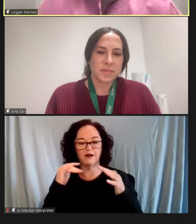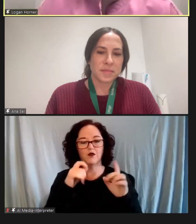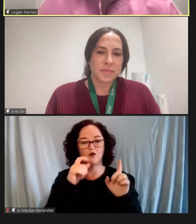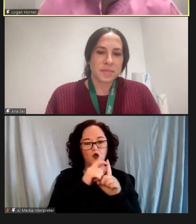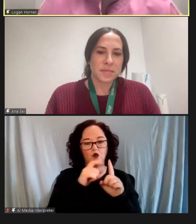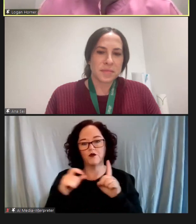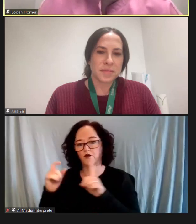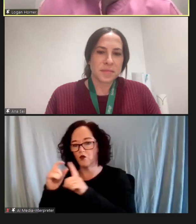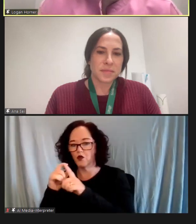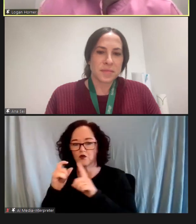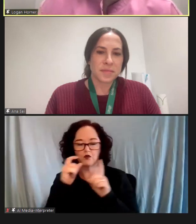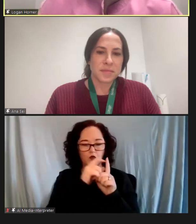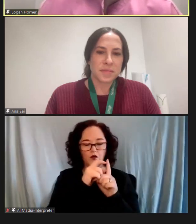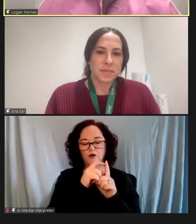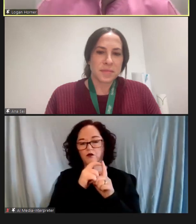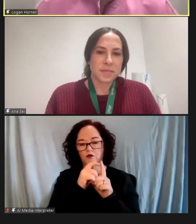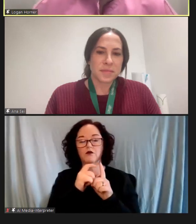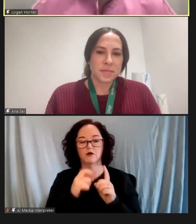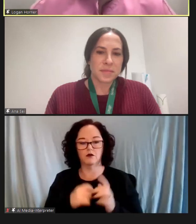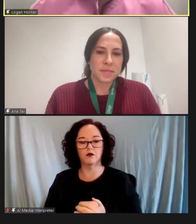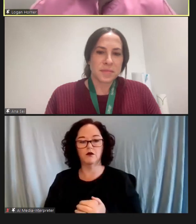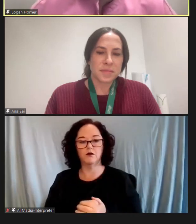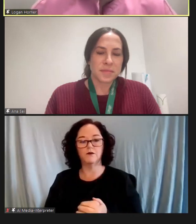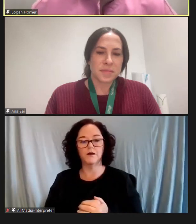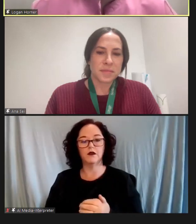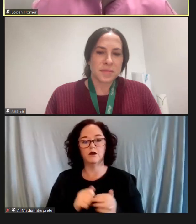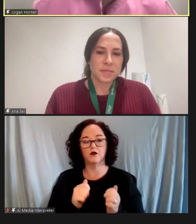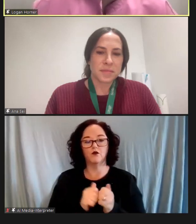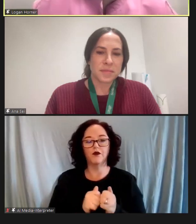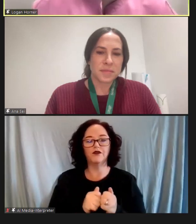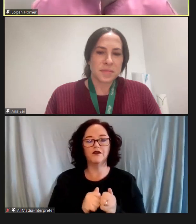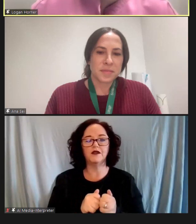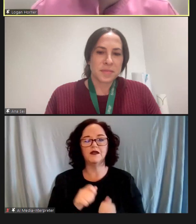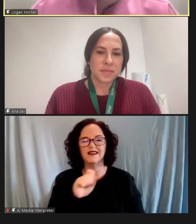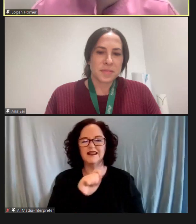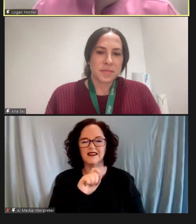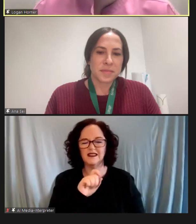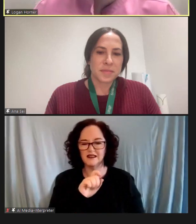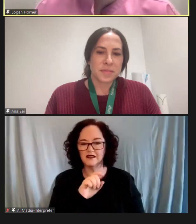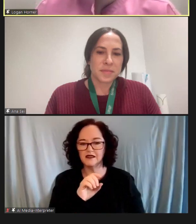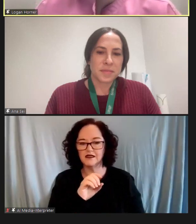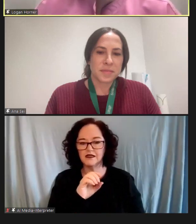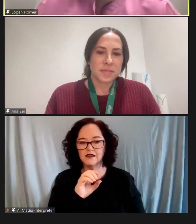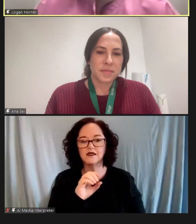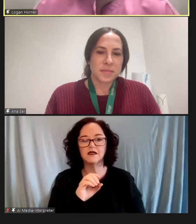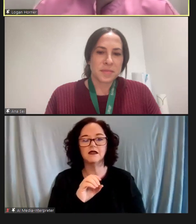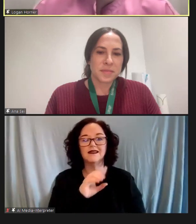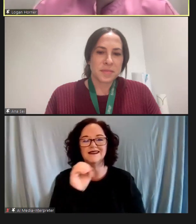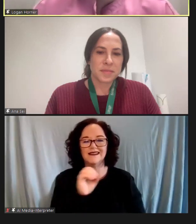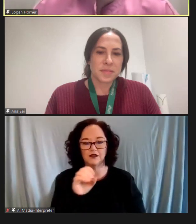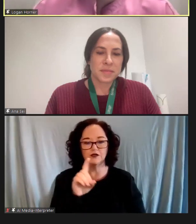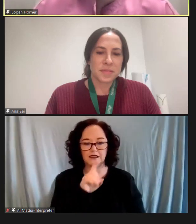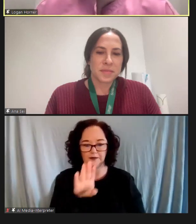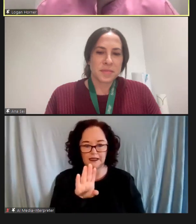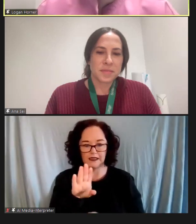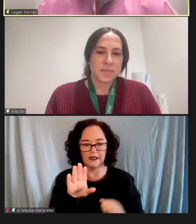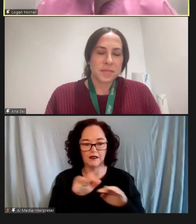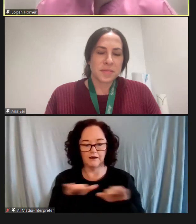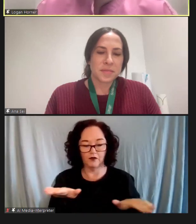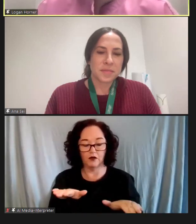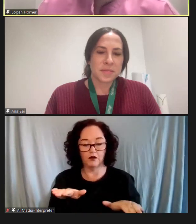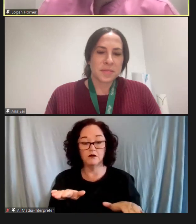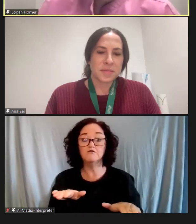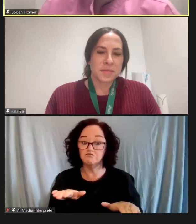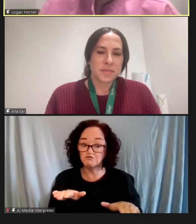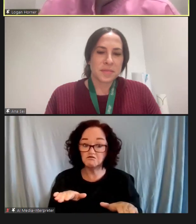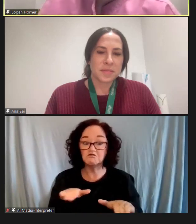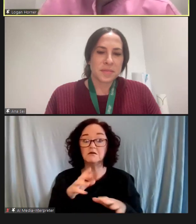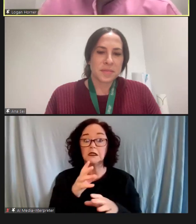zero DB signal to noise ratio he got 80%